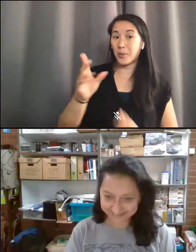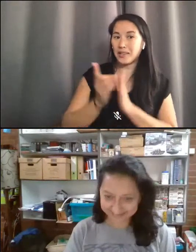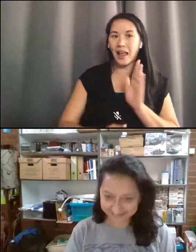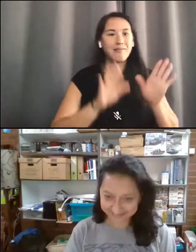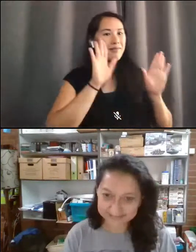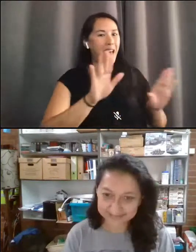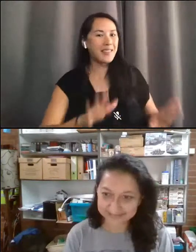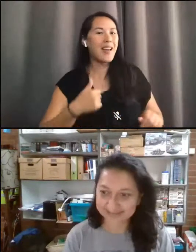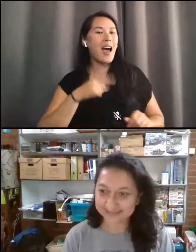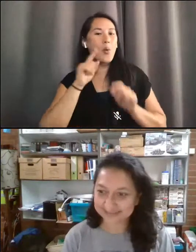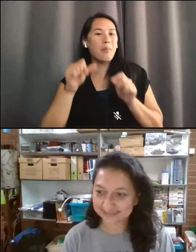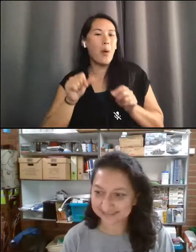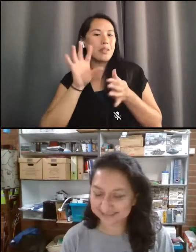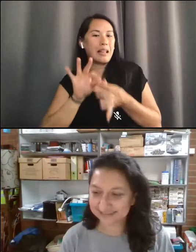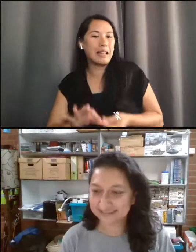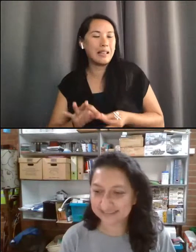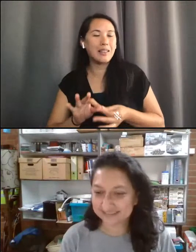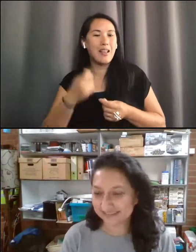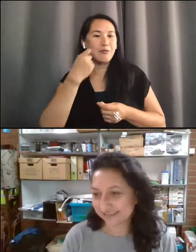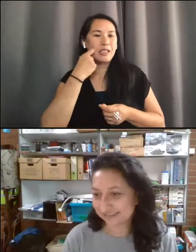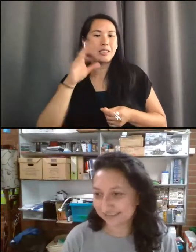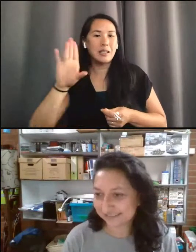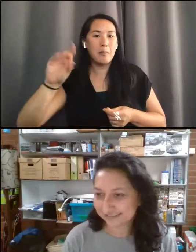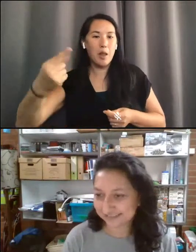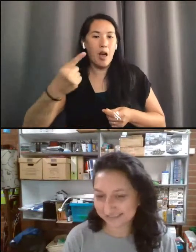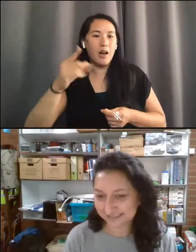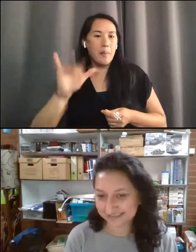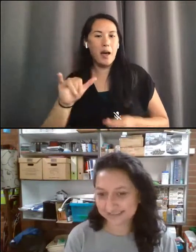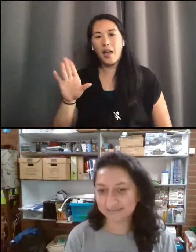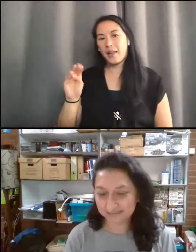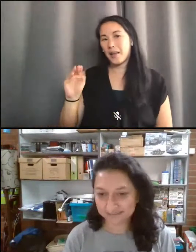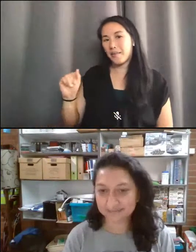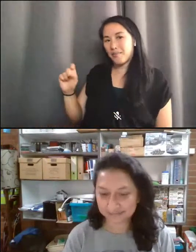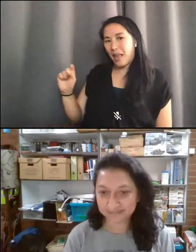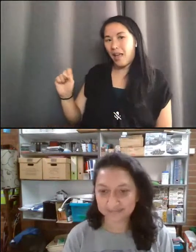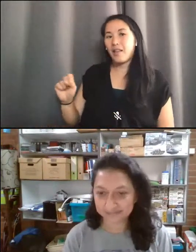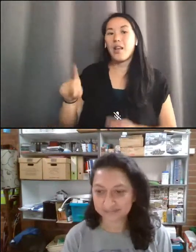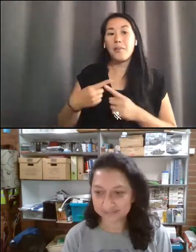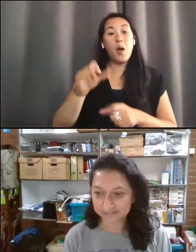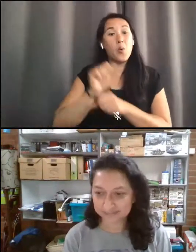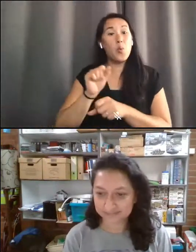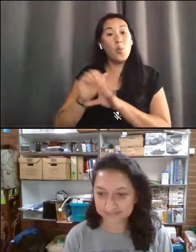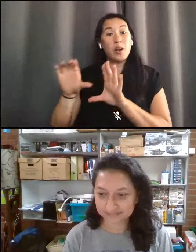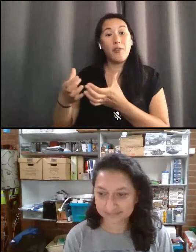some links that are a recent blog post by matt may about workforce inclusion um a wonderful